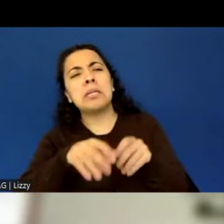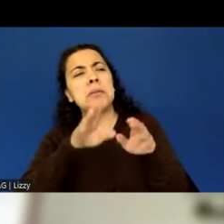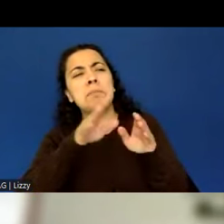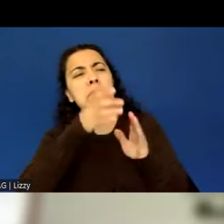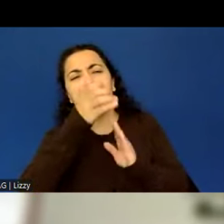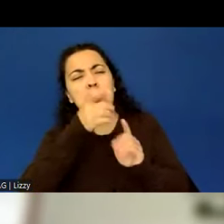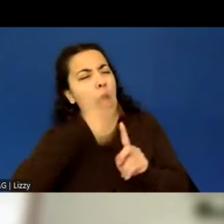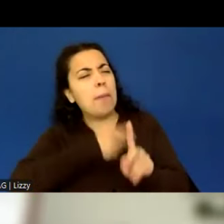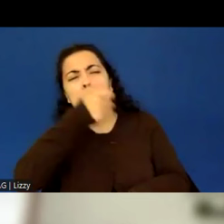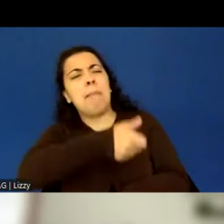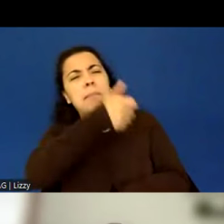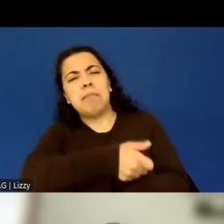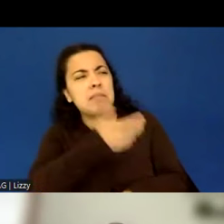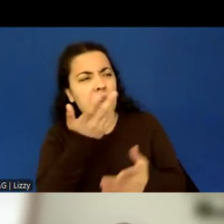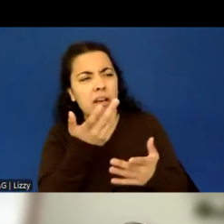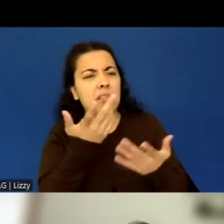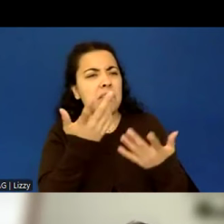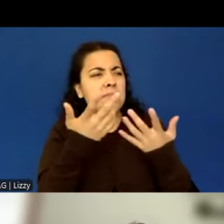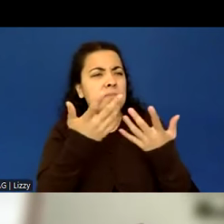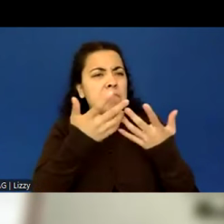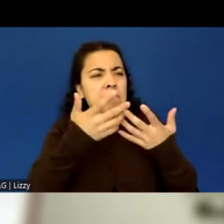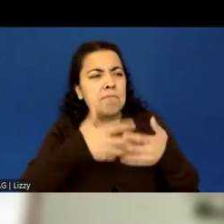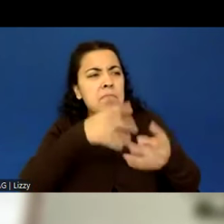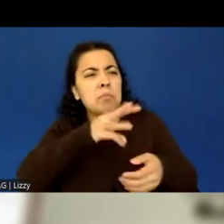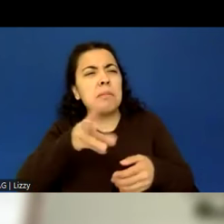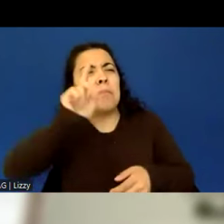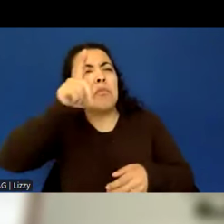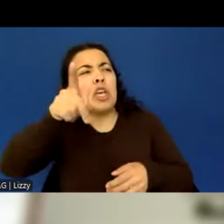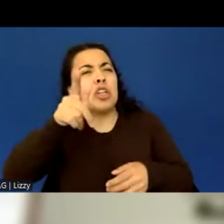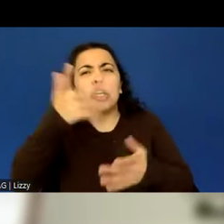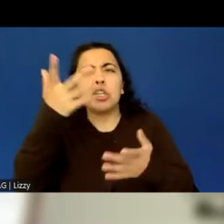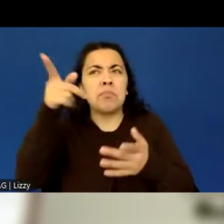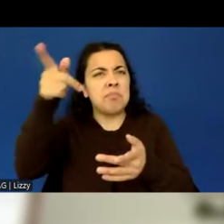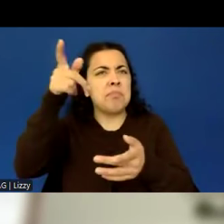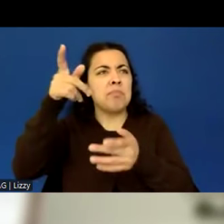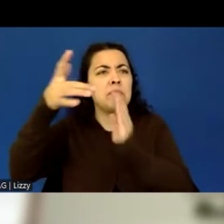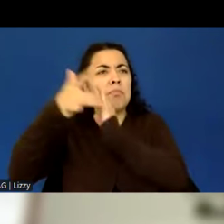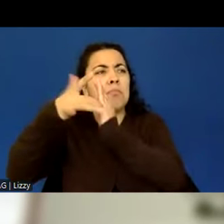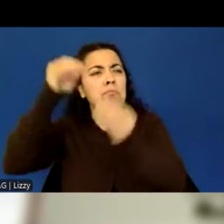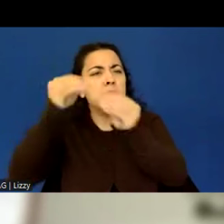have automated engine that are evaluating and maybe remediating for accessibility.